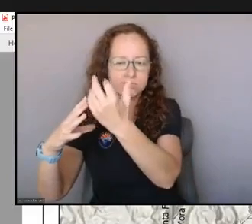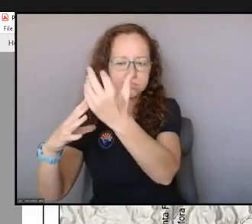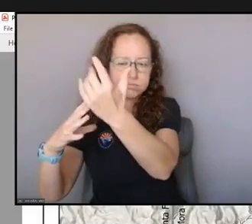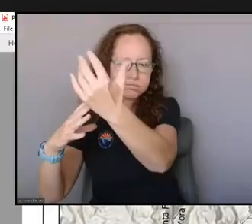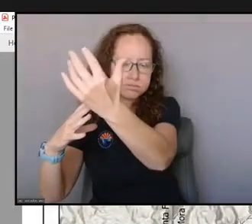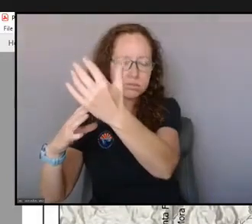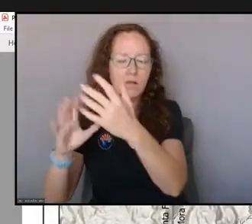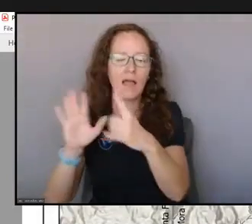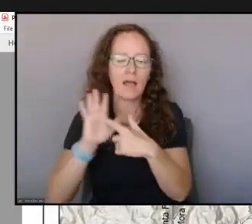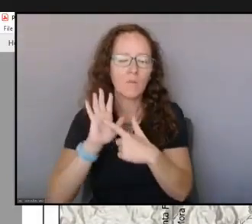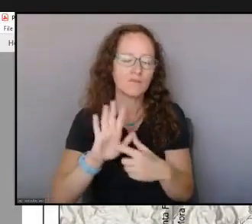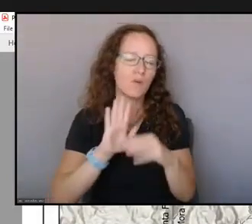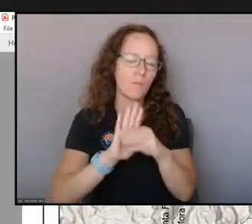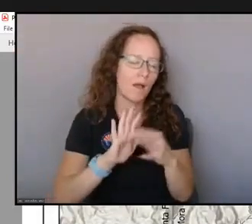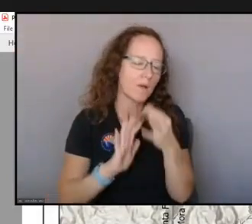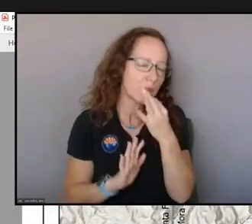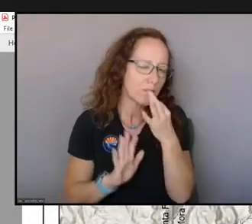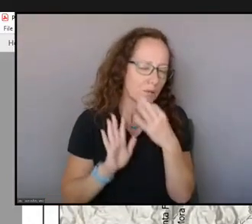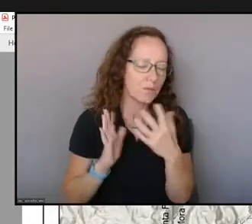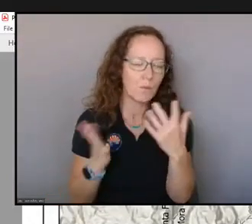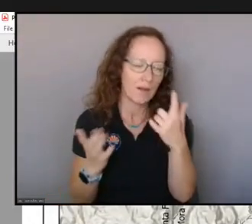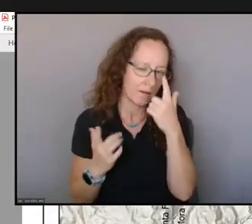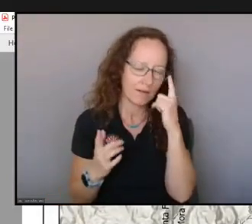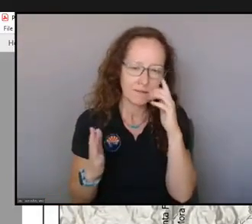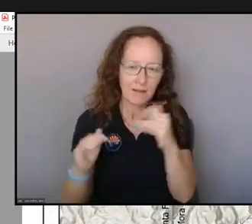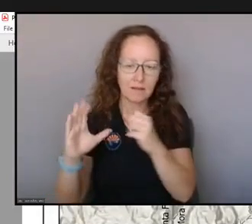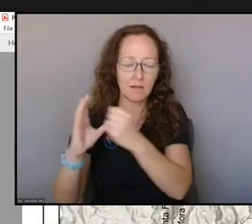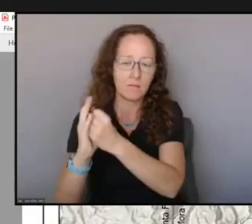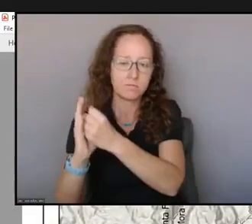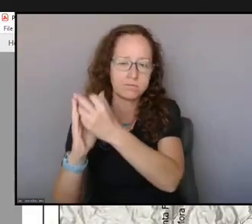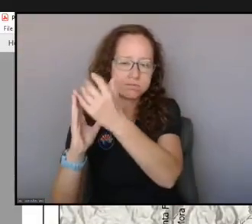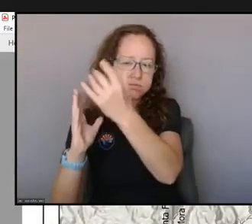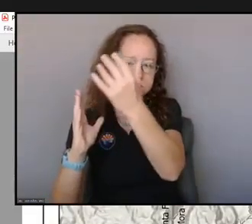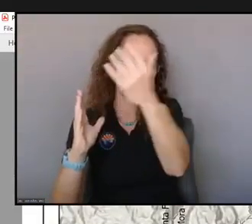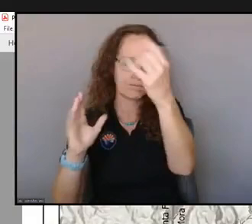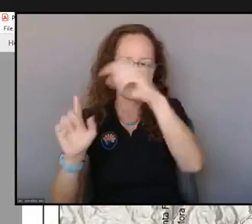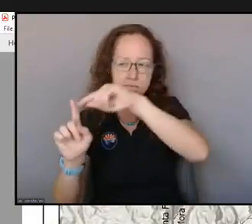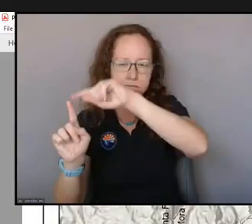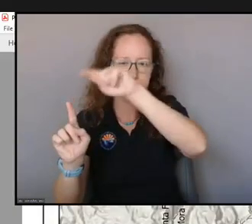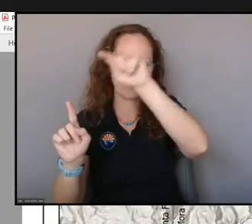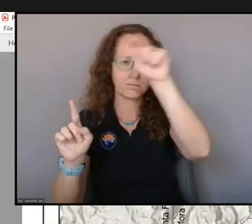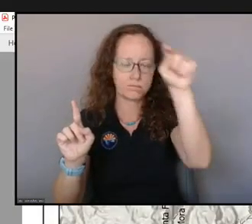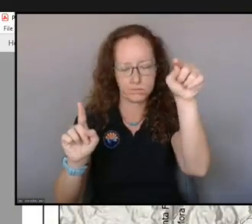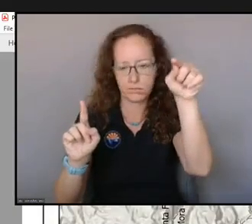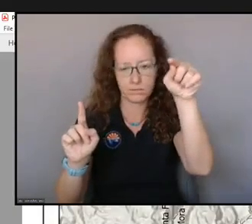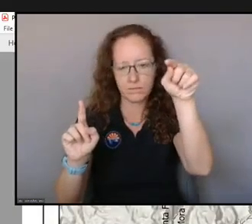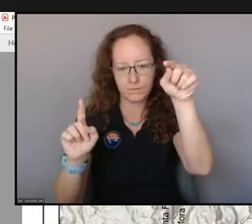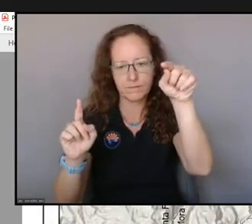THIS GROWTH WANTS TO FILL IN HERE. I'LL SHOW YOU IN A MINUTE WHAT IT WANTS TO DO. IT WILL GROW BACK INTO ITSELF.